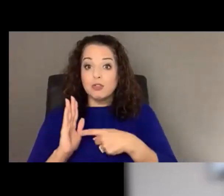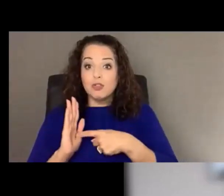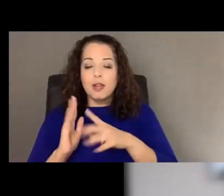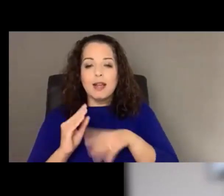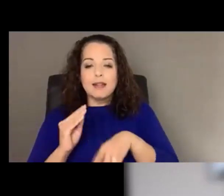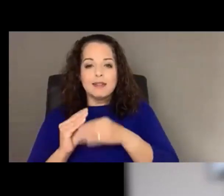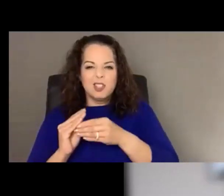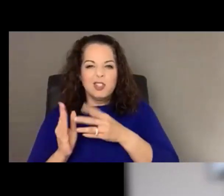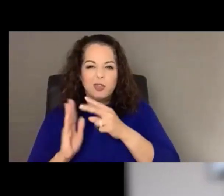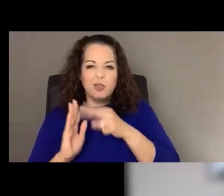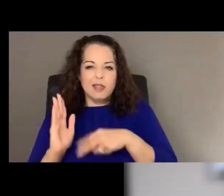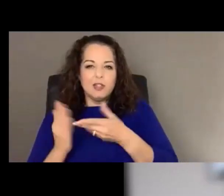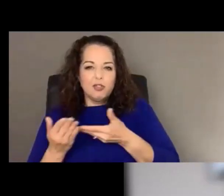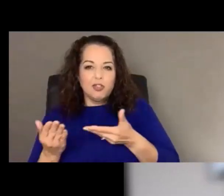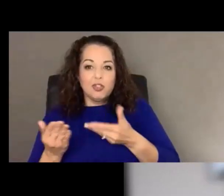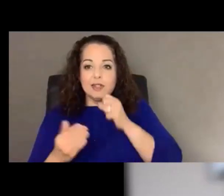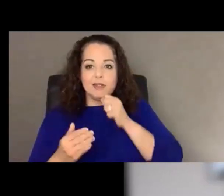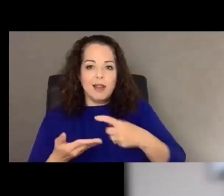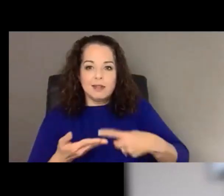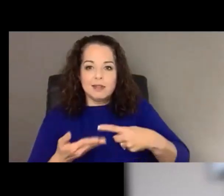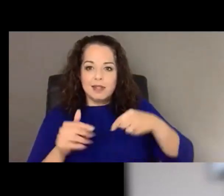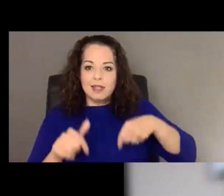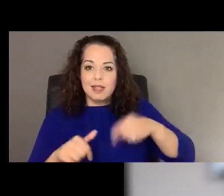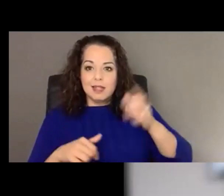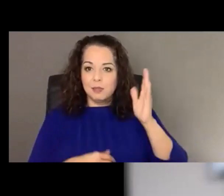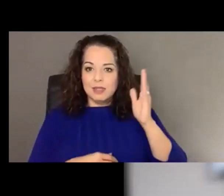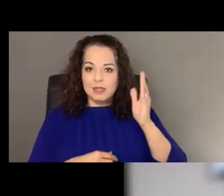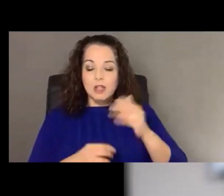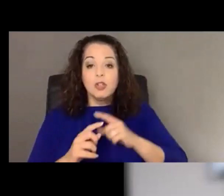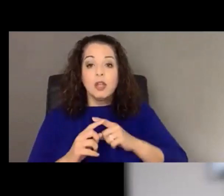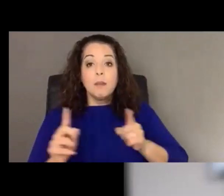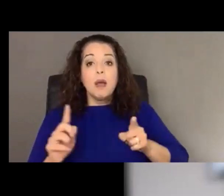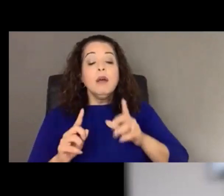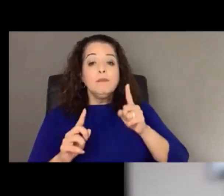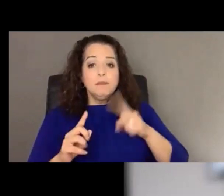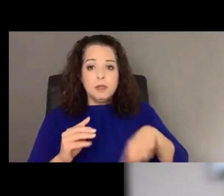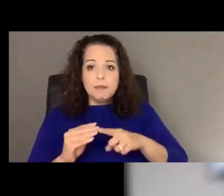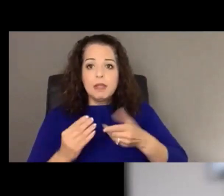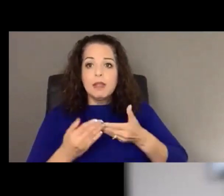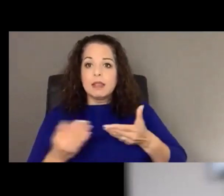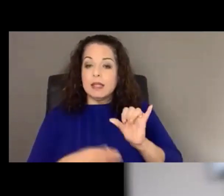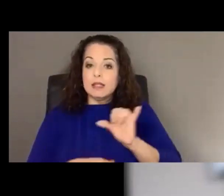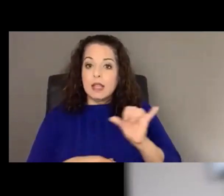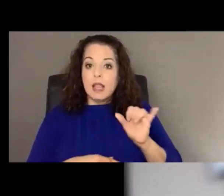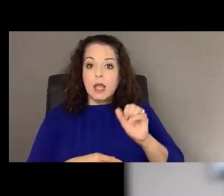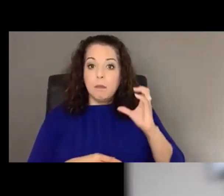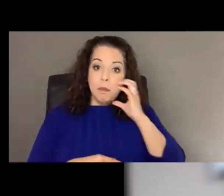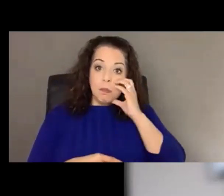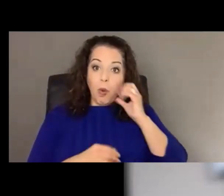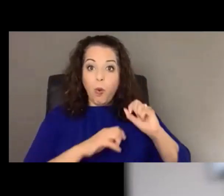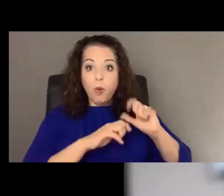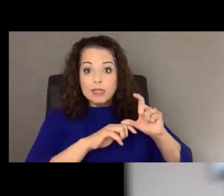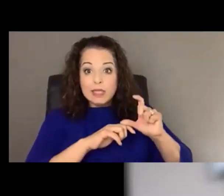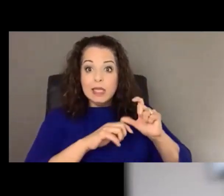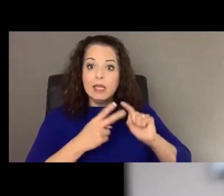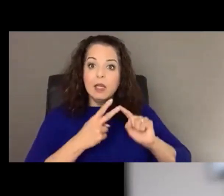is not covered in this presentation, about things like bolding, and italics, and font type,